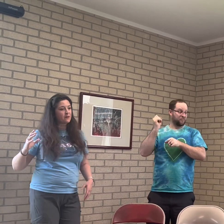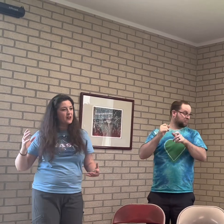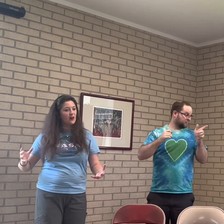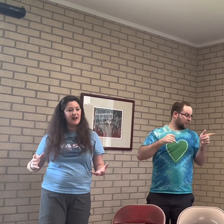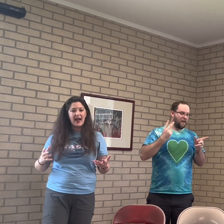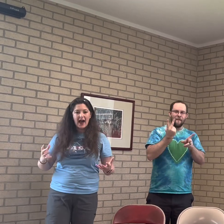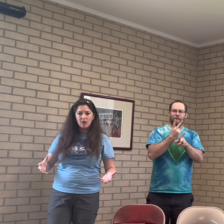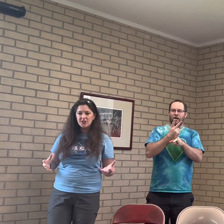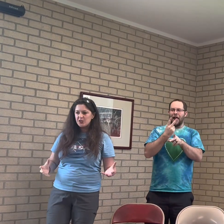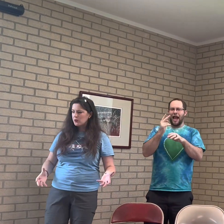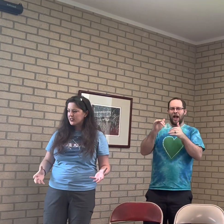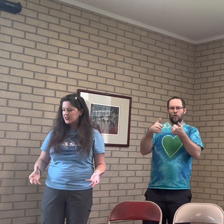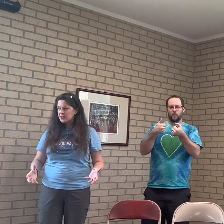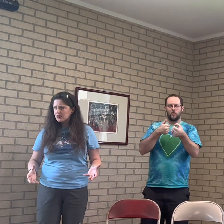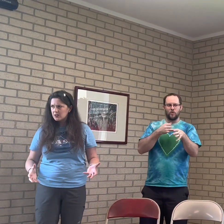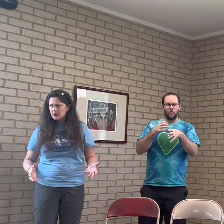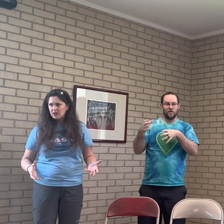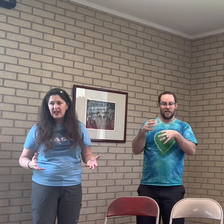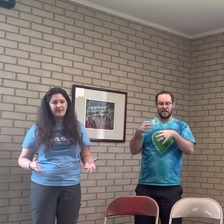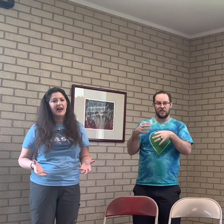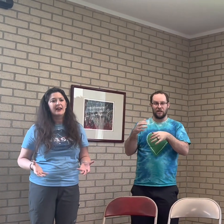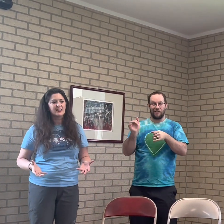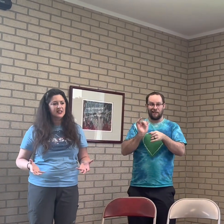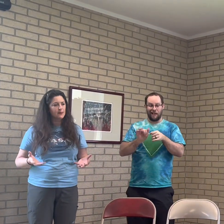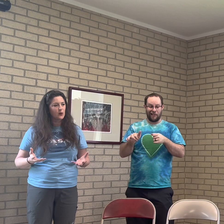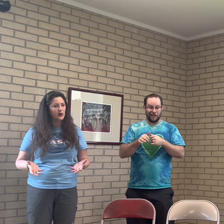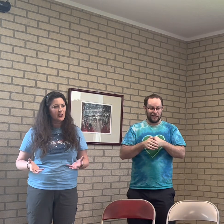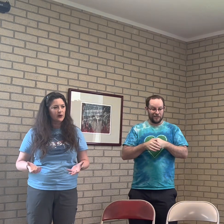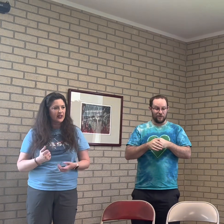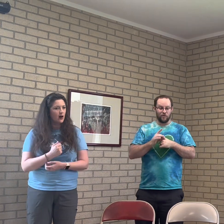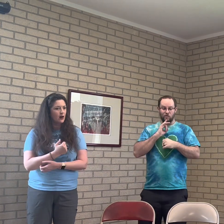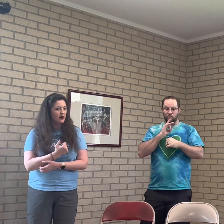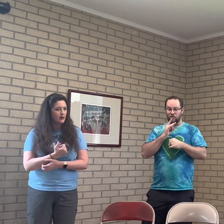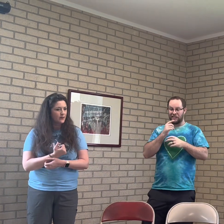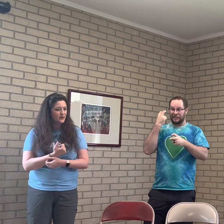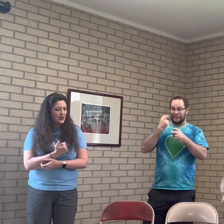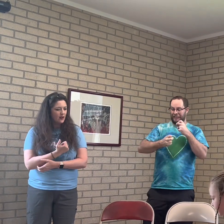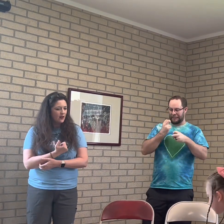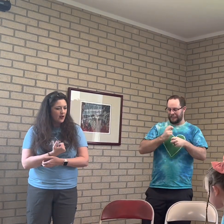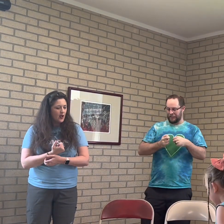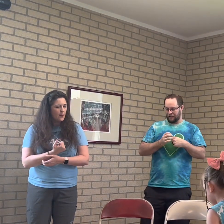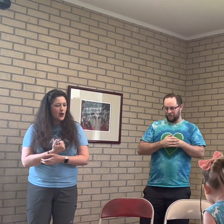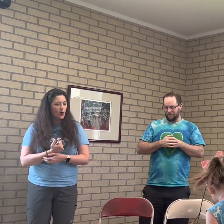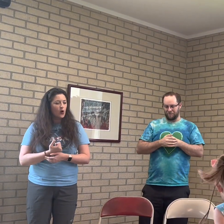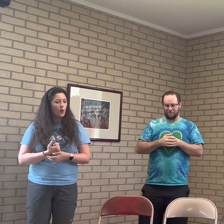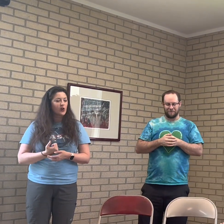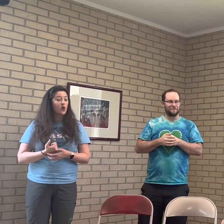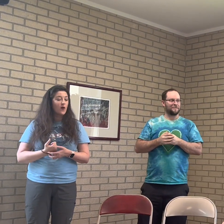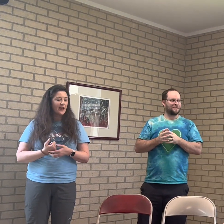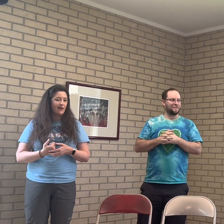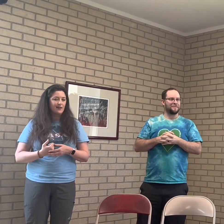to figure out how to do this like that. It's going to be really, really hard. But we're going